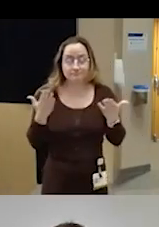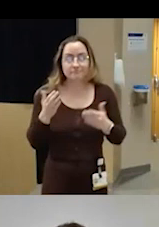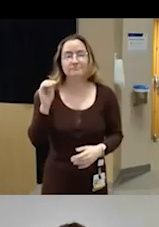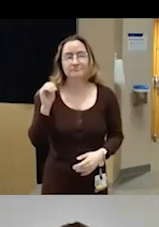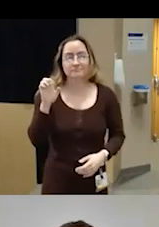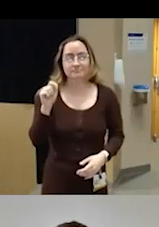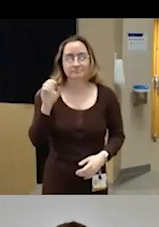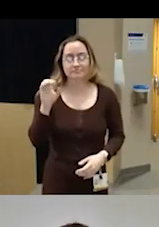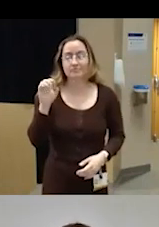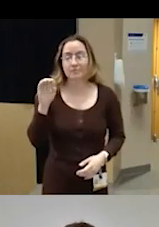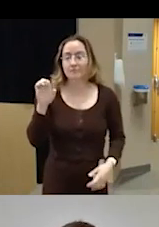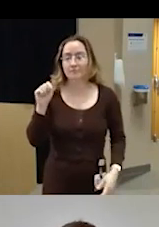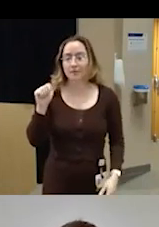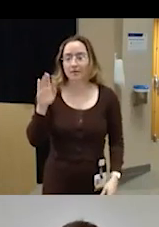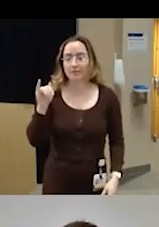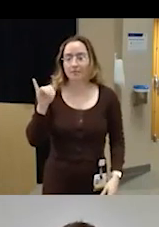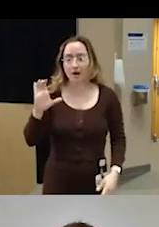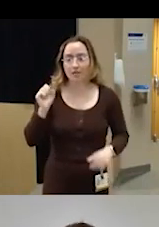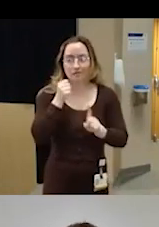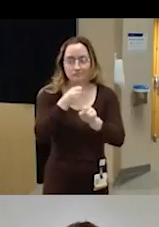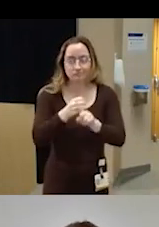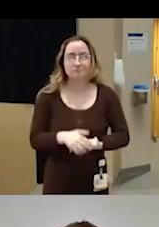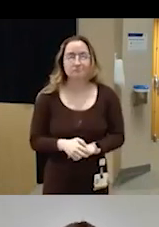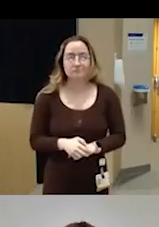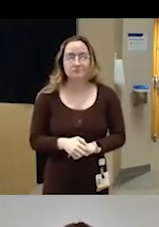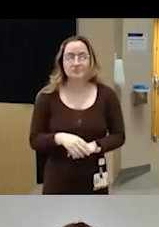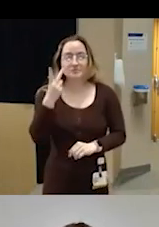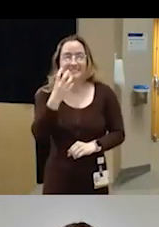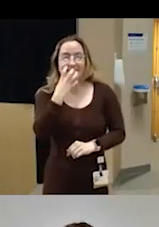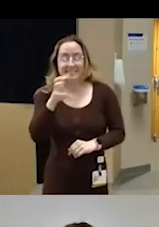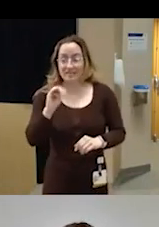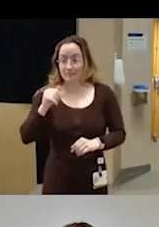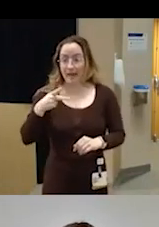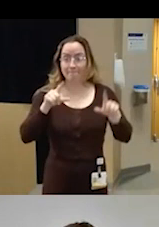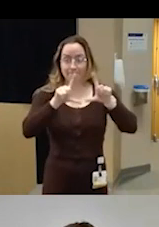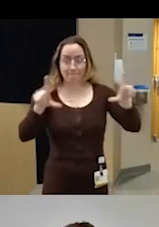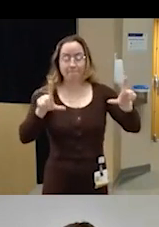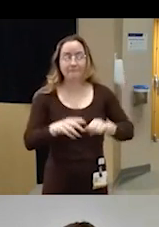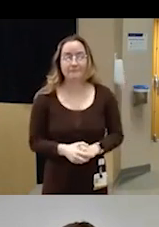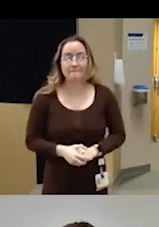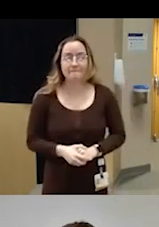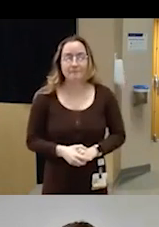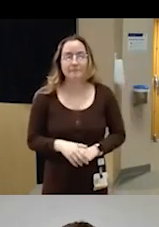And here's a heat map again from Toby pelanger and his group. And you see the same medications I mentioned